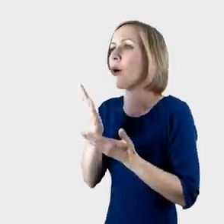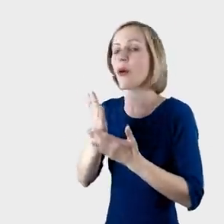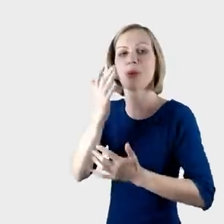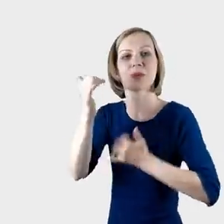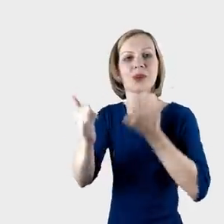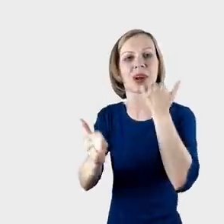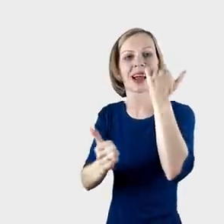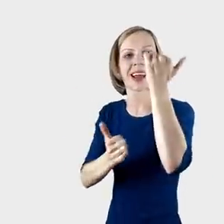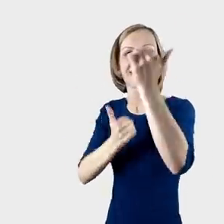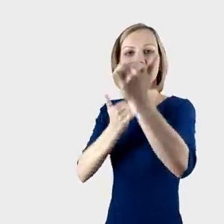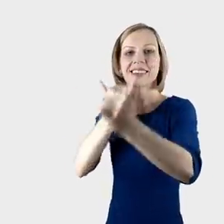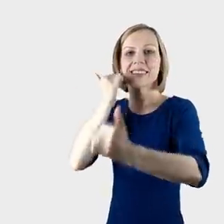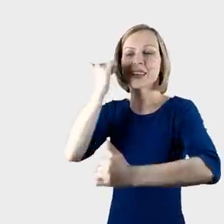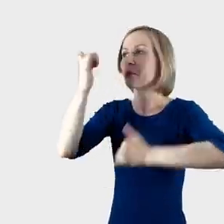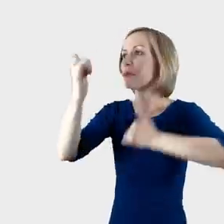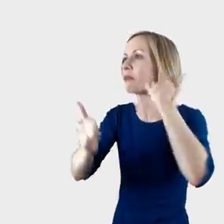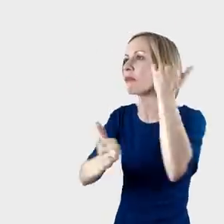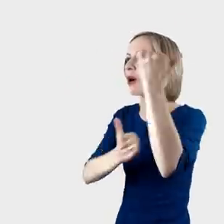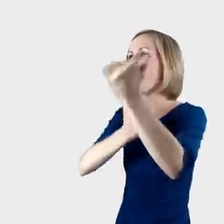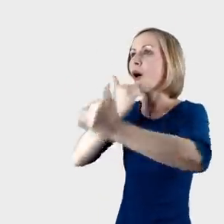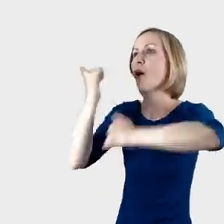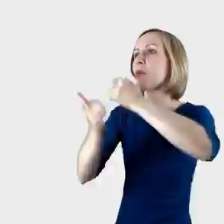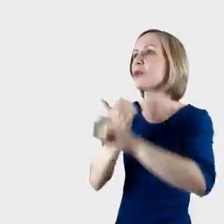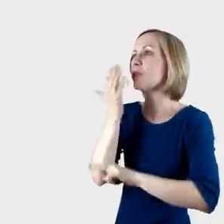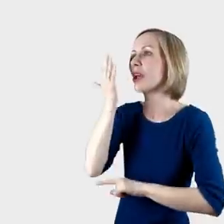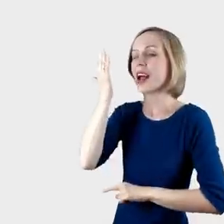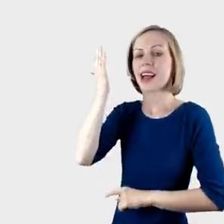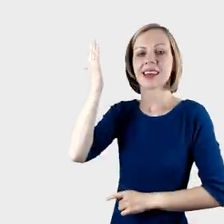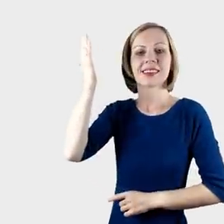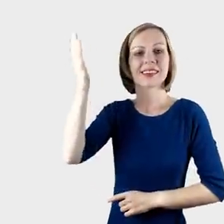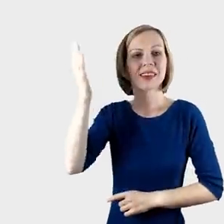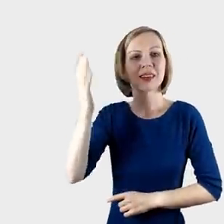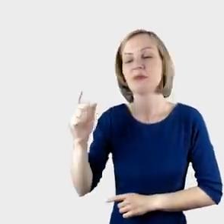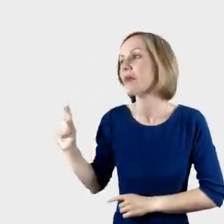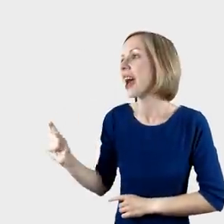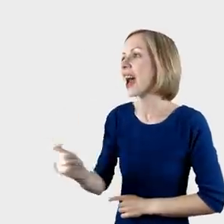O praise him, O praise him